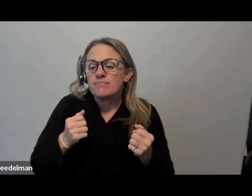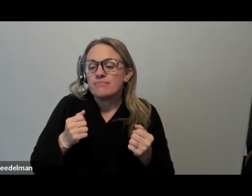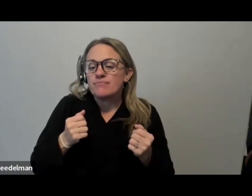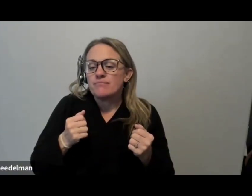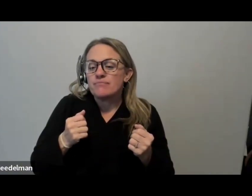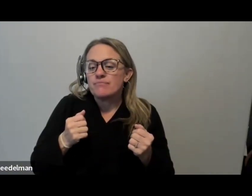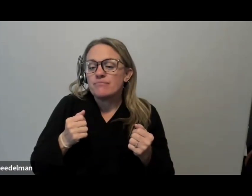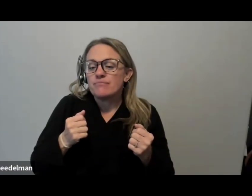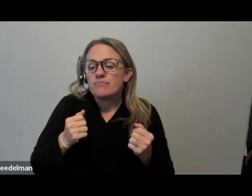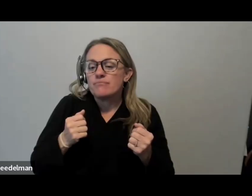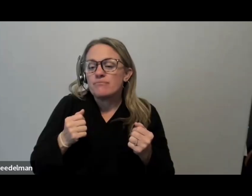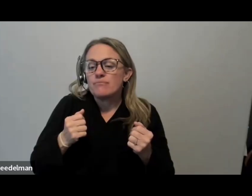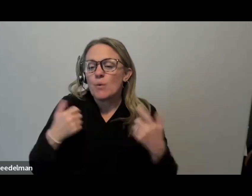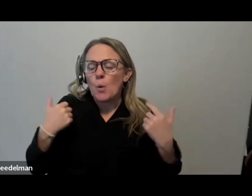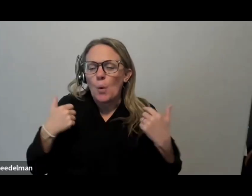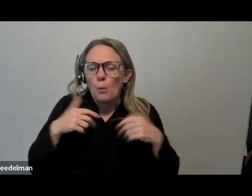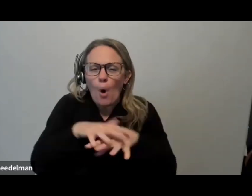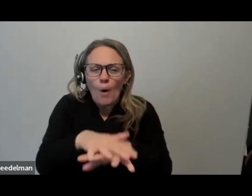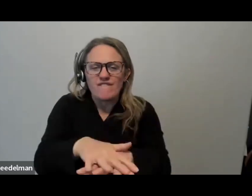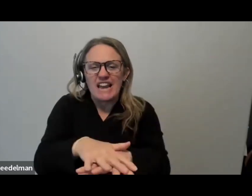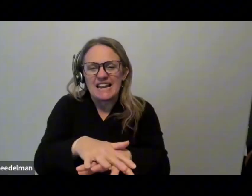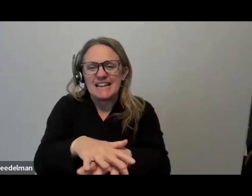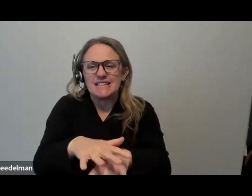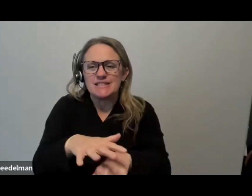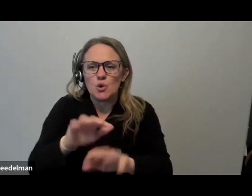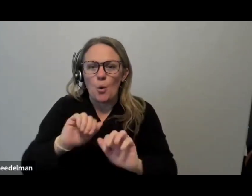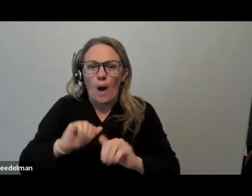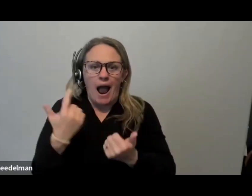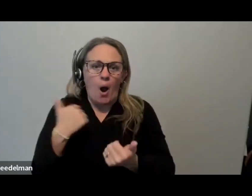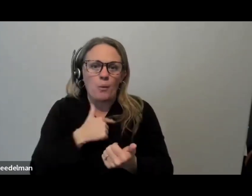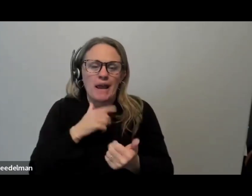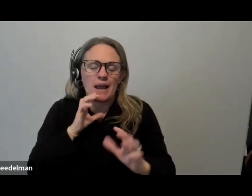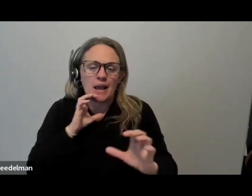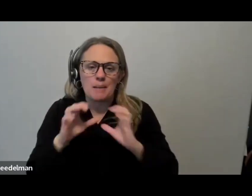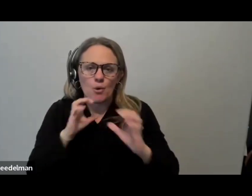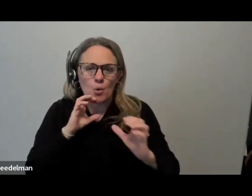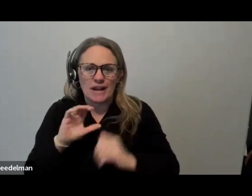how we communicate our findings is impact, right?